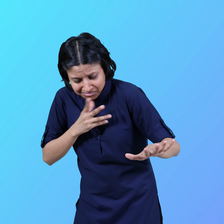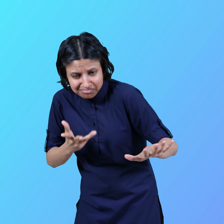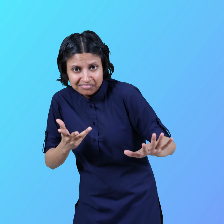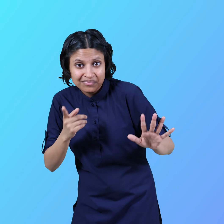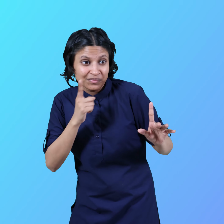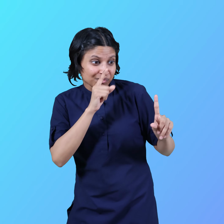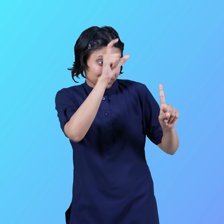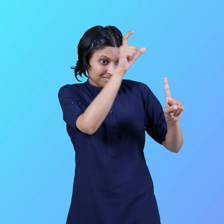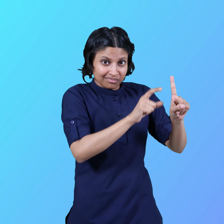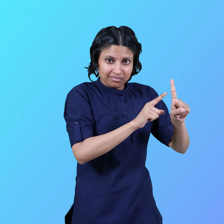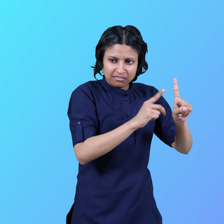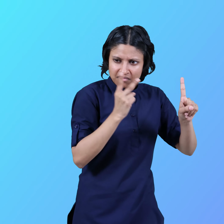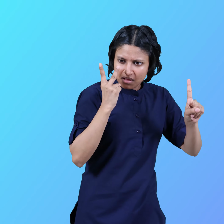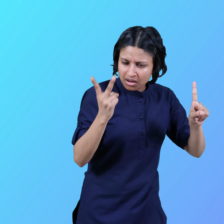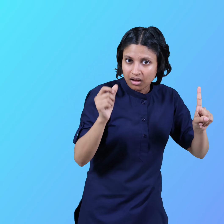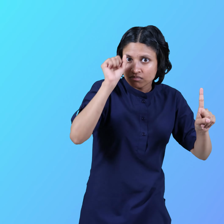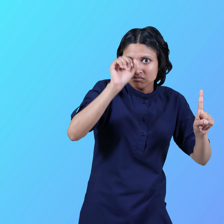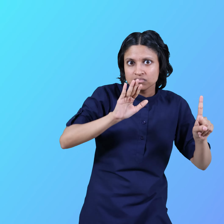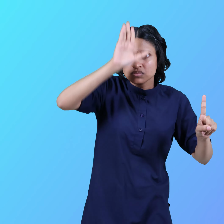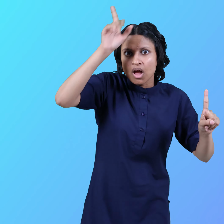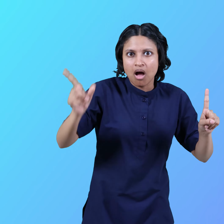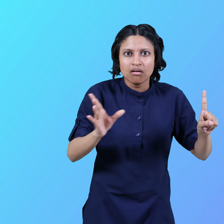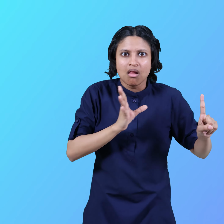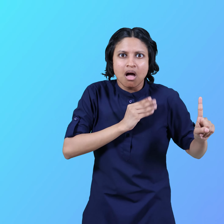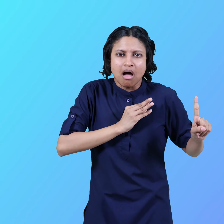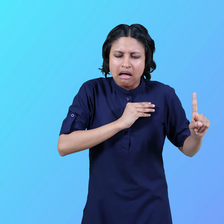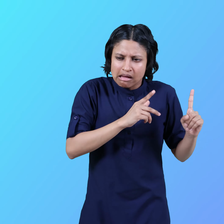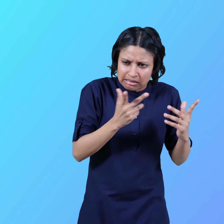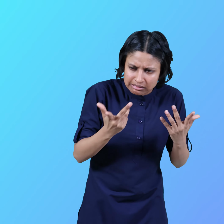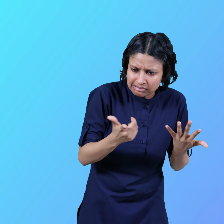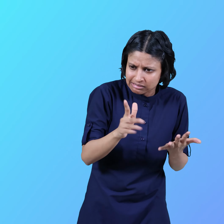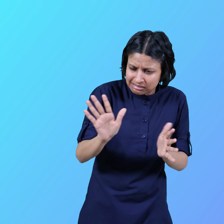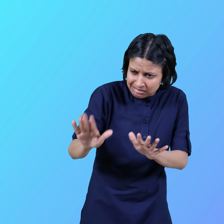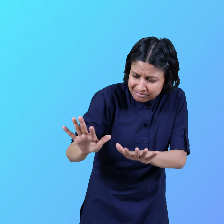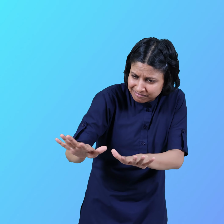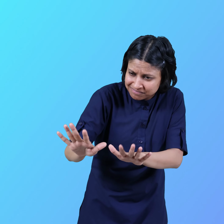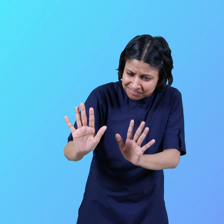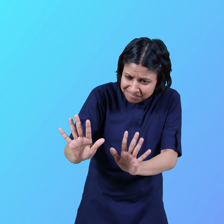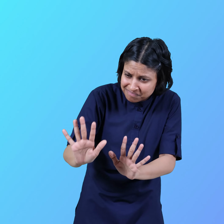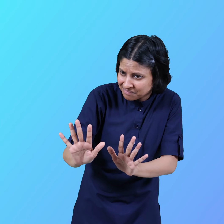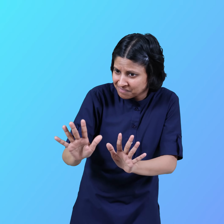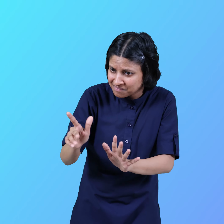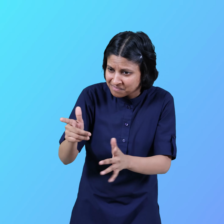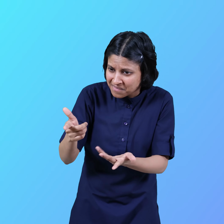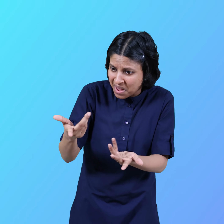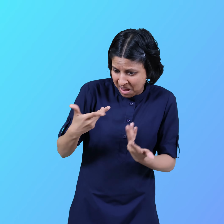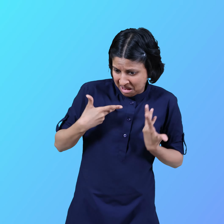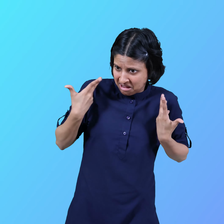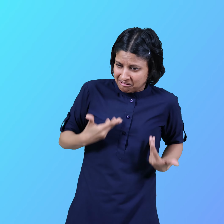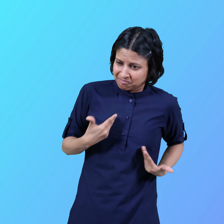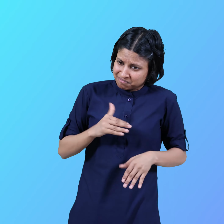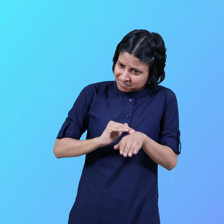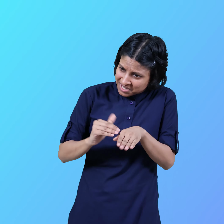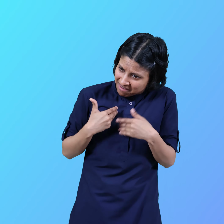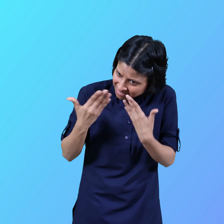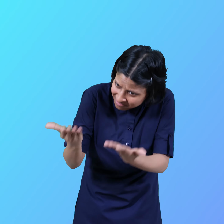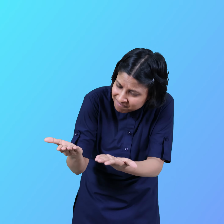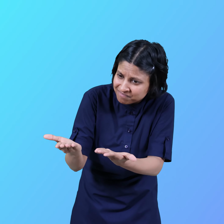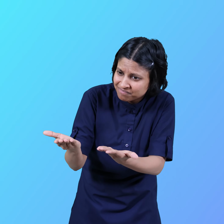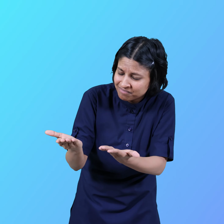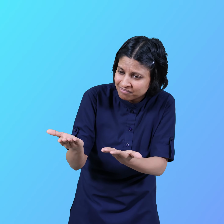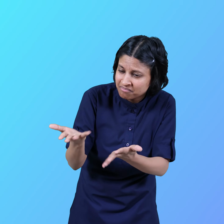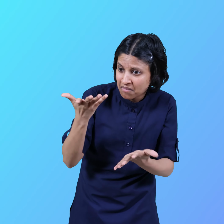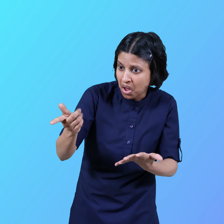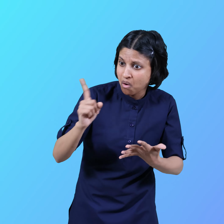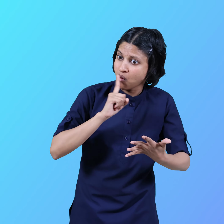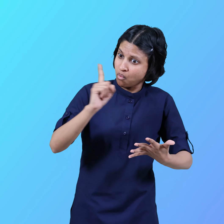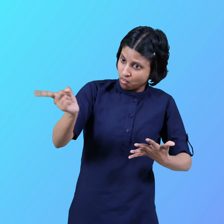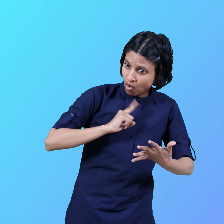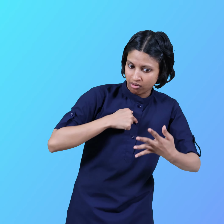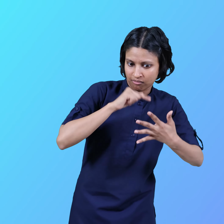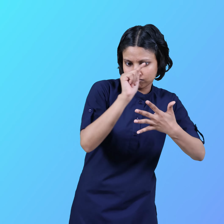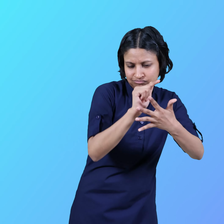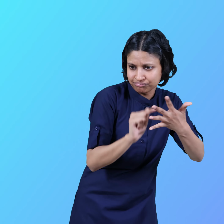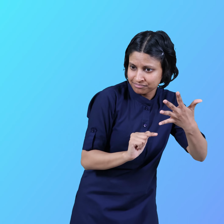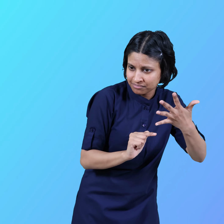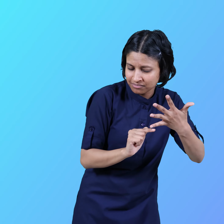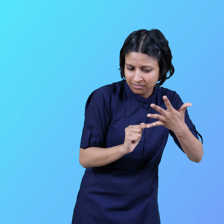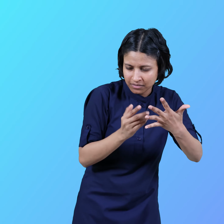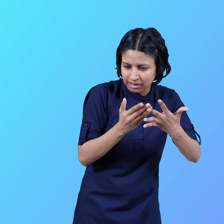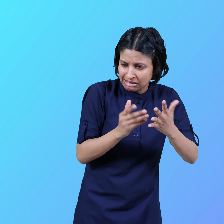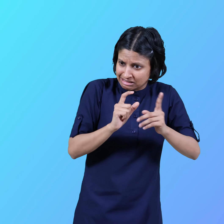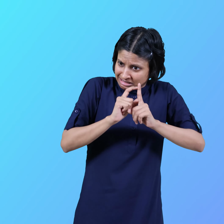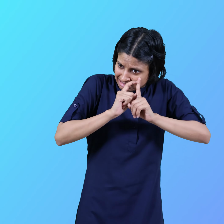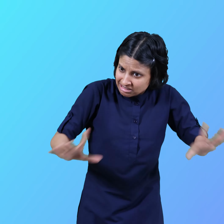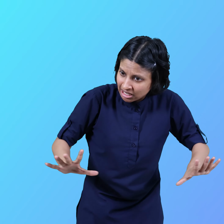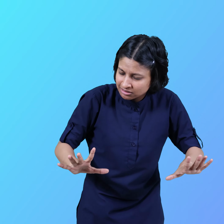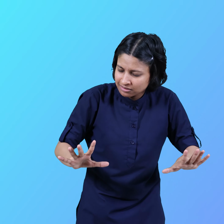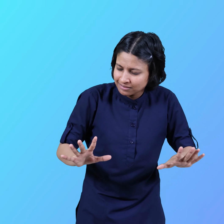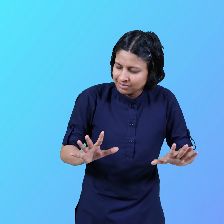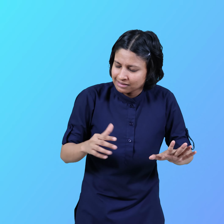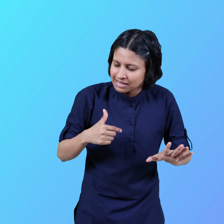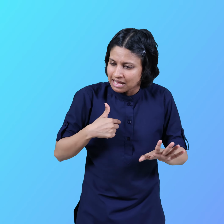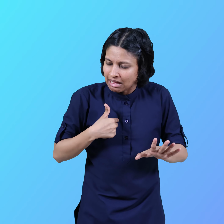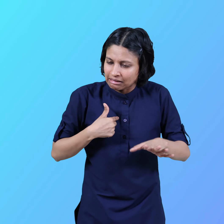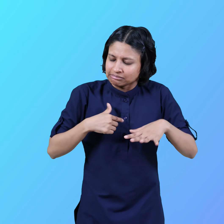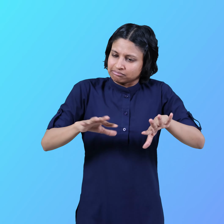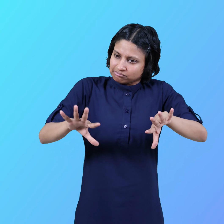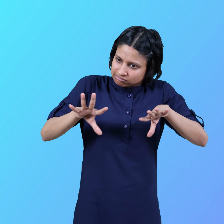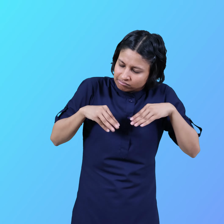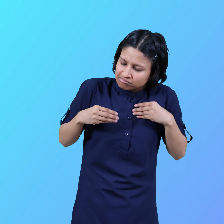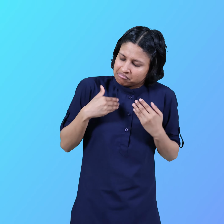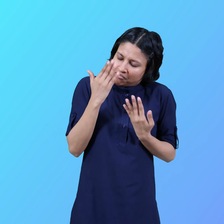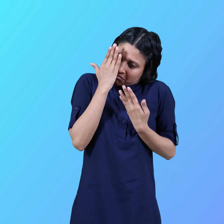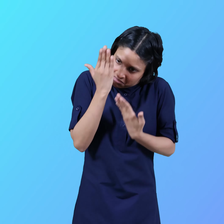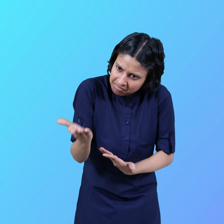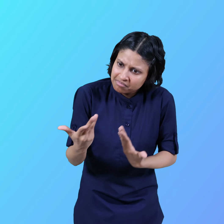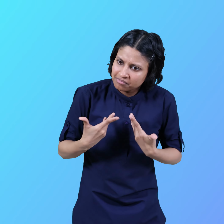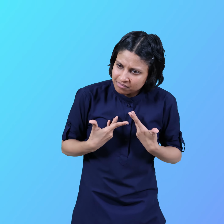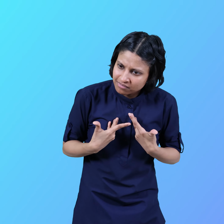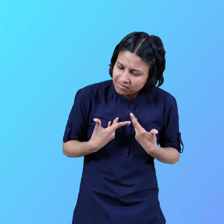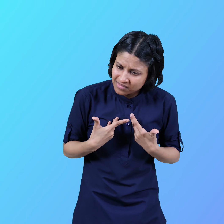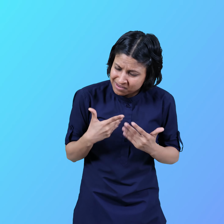The woman came over to Saul and saw how afraid he was. She said, “Look, I am your servant. I have obeyed you. I risked my life and did what you told me to do.